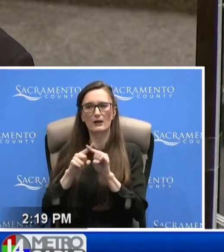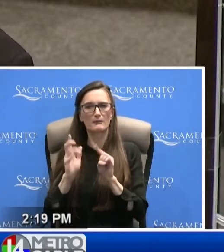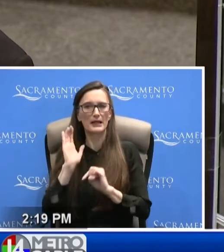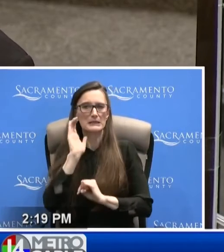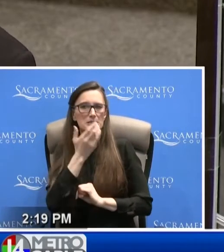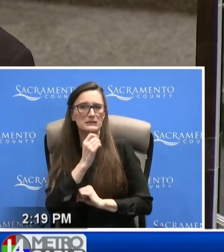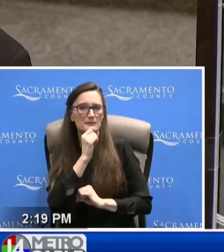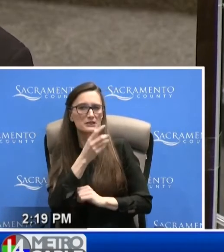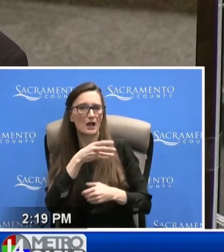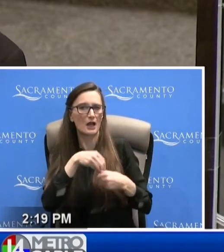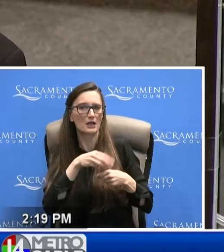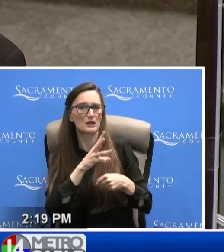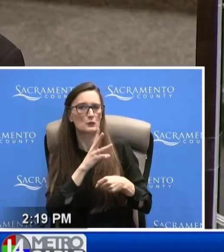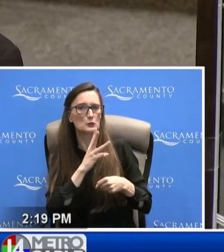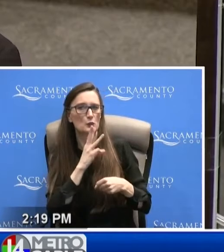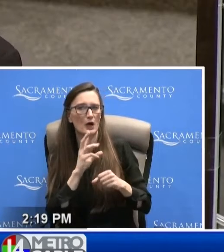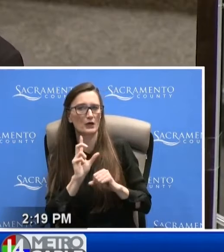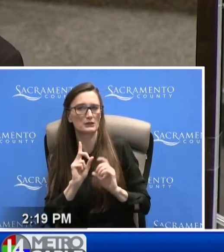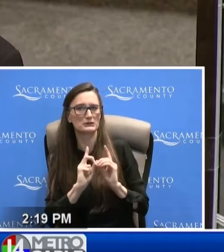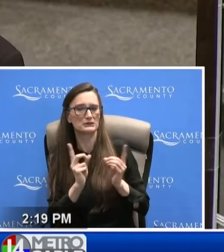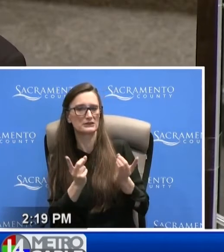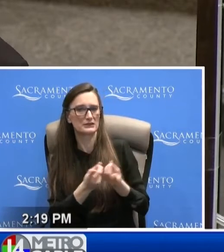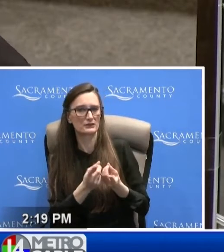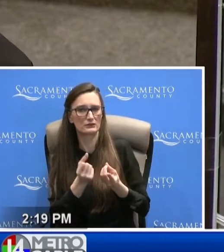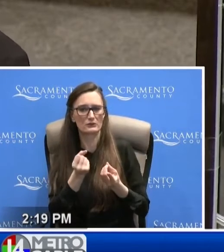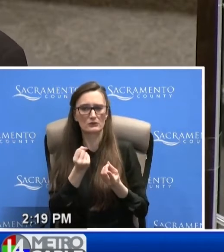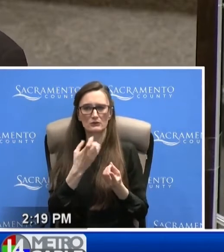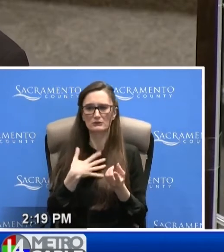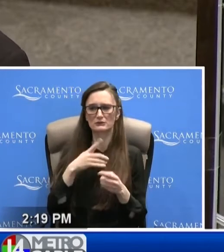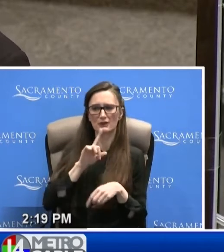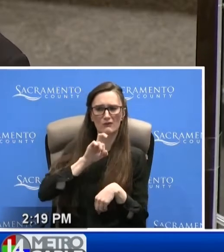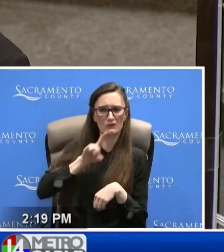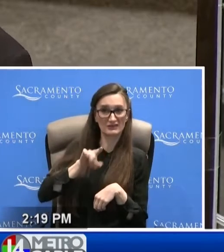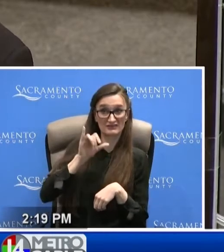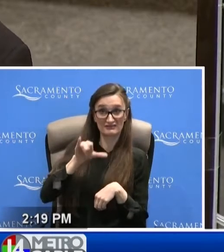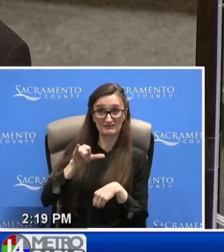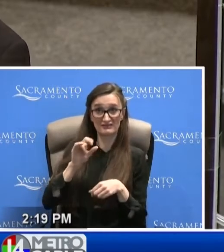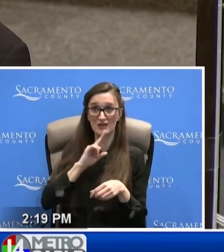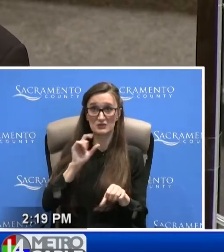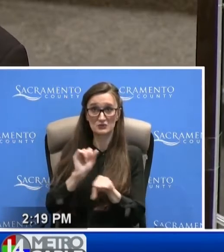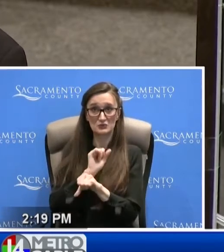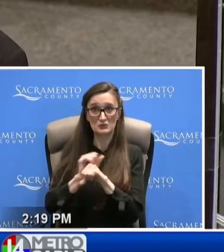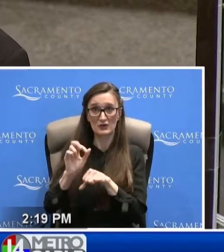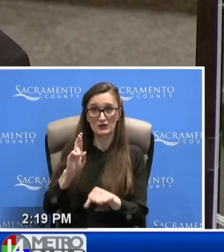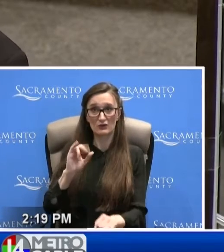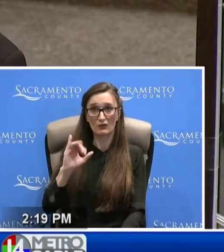So there's some question as to whether it's real or not. I'm sure everybody has an opinion,